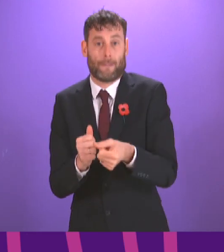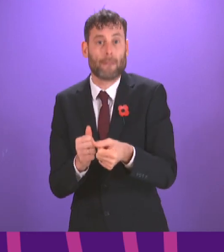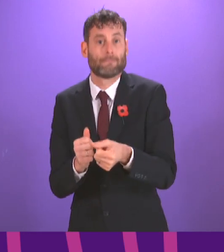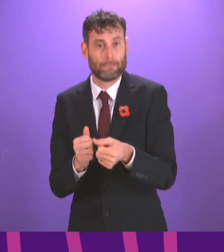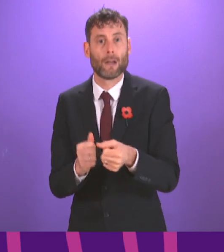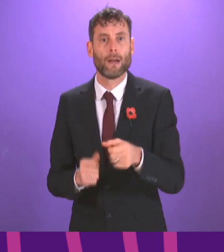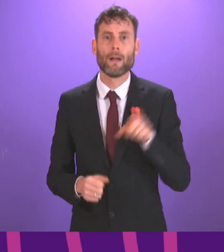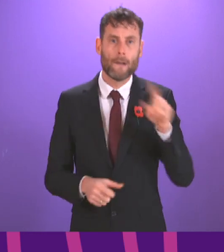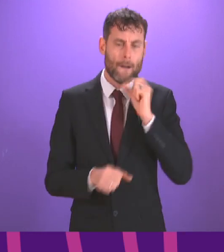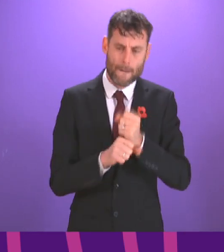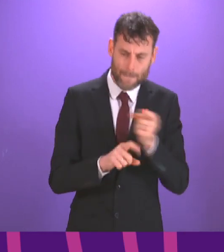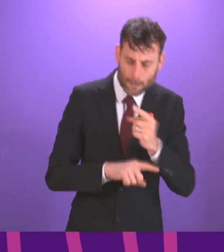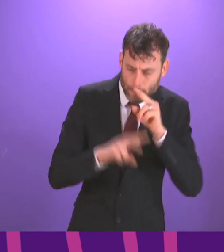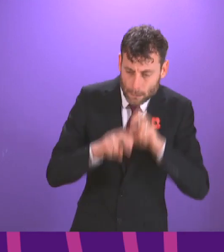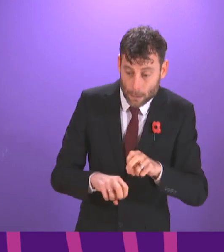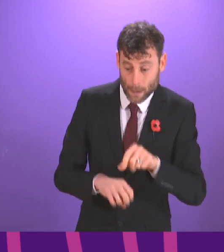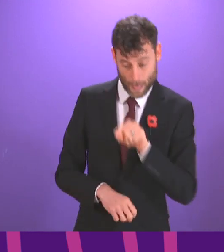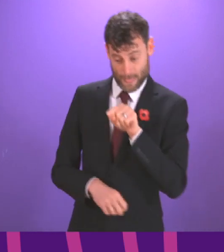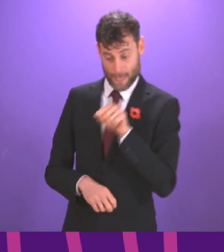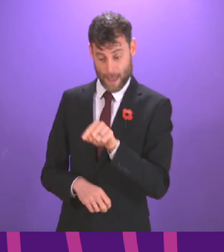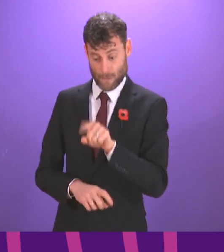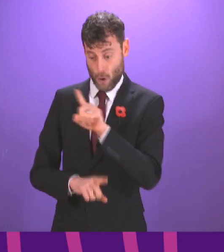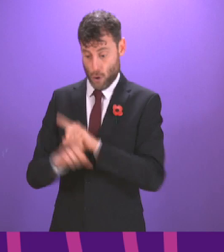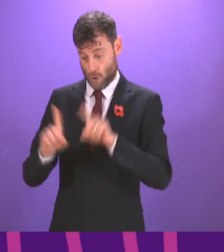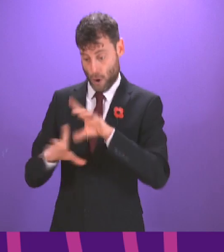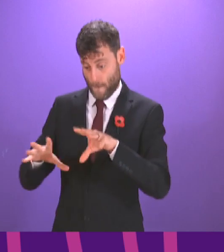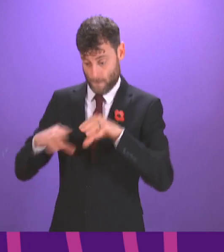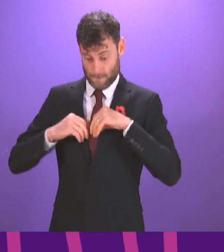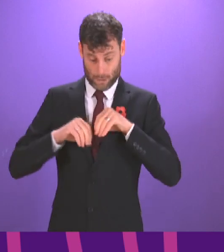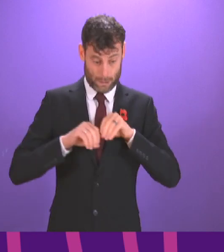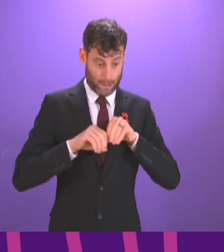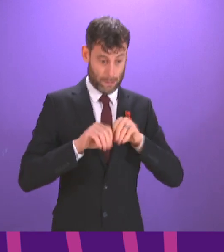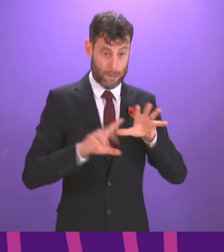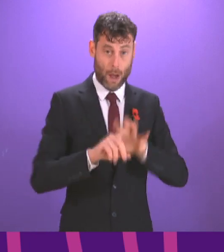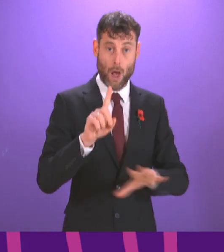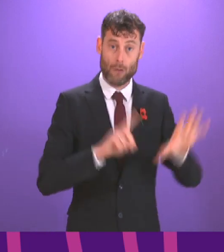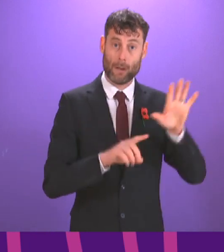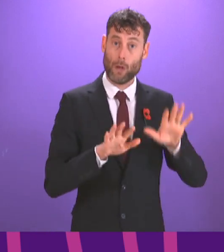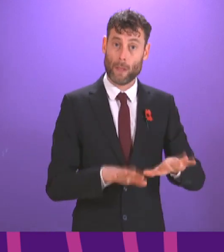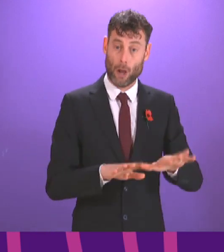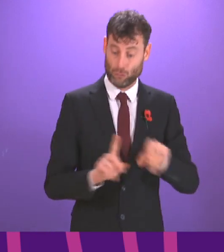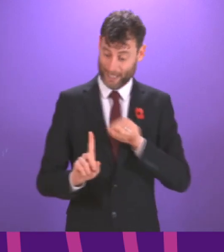of the virus had spread around the country. Will that work be done for care homes?